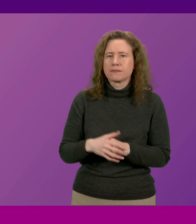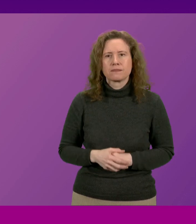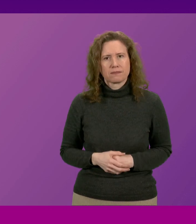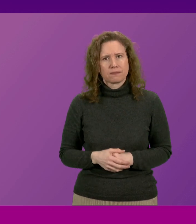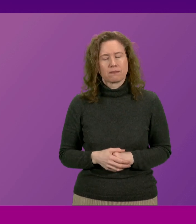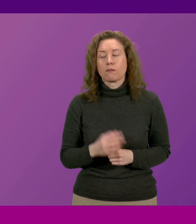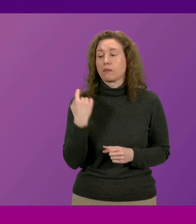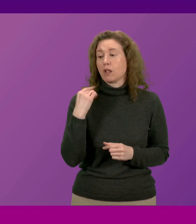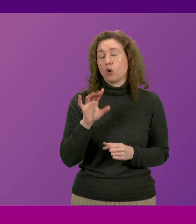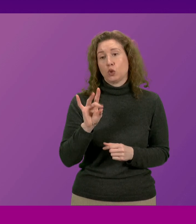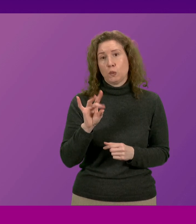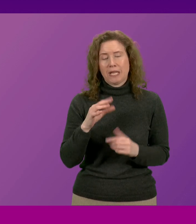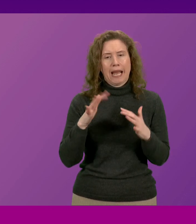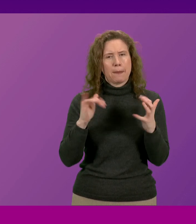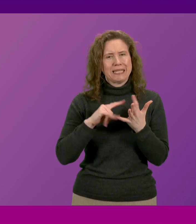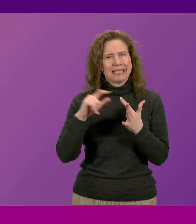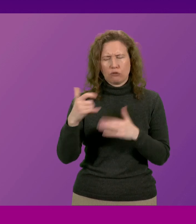On Tuesday, the Cabinet Secretary for Education and Skills made a statement to the Parliament